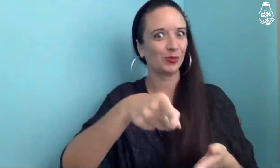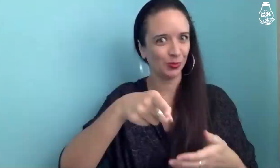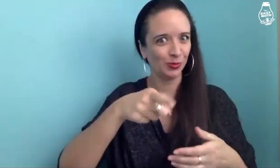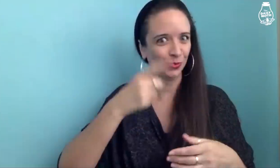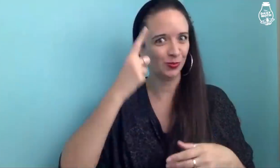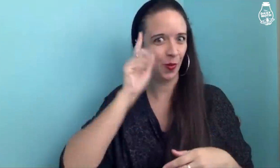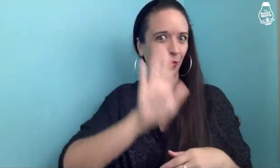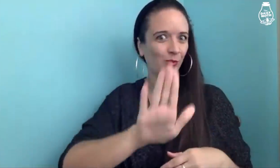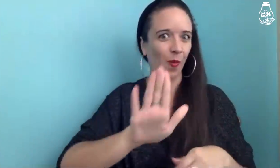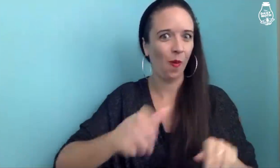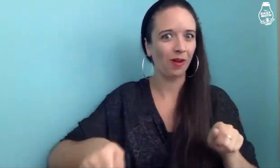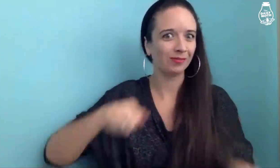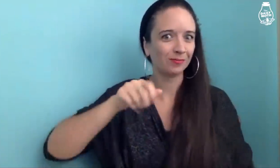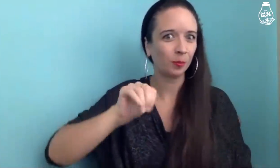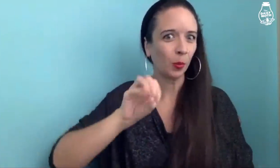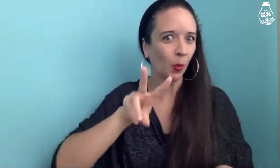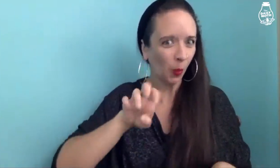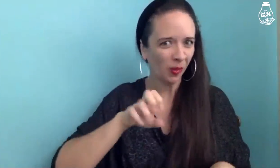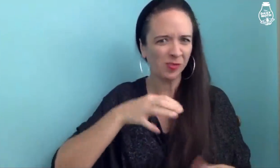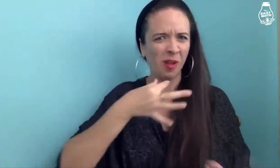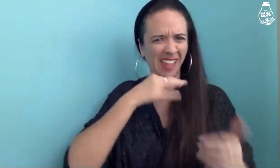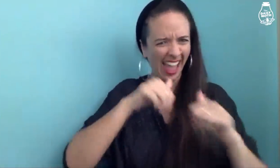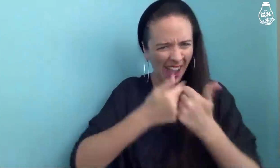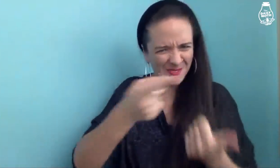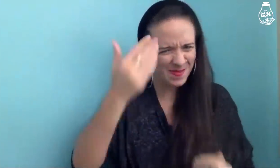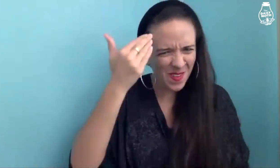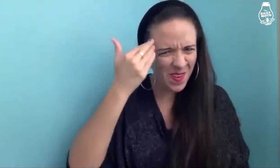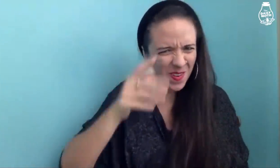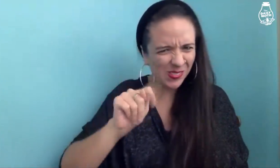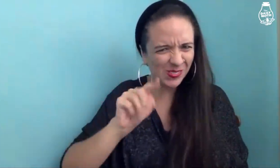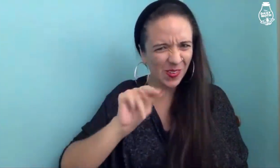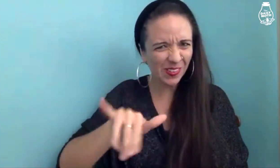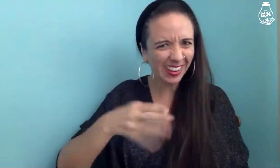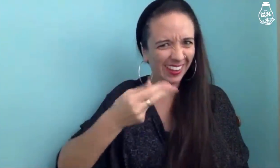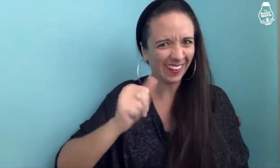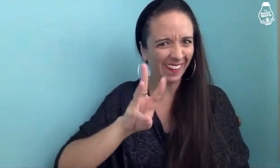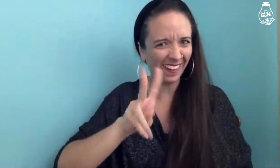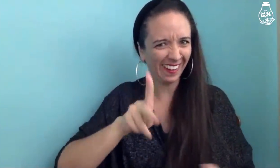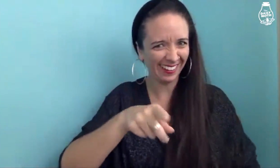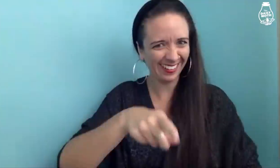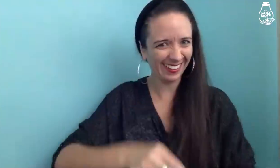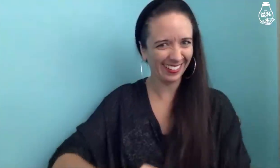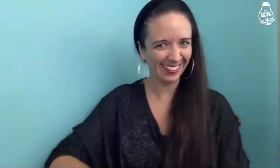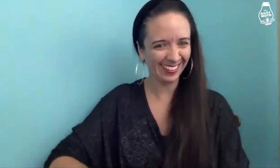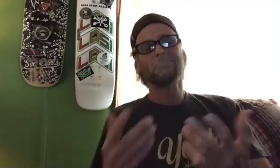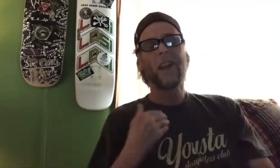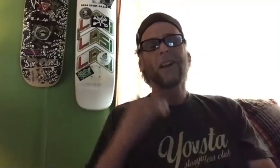you for your skateboarding move. How do you know Tony Hawk?